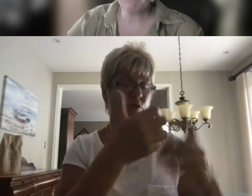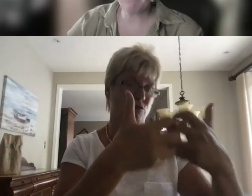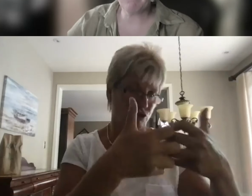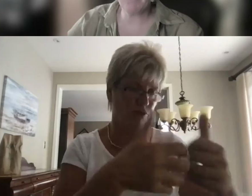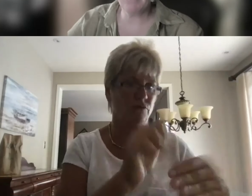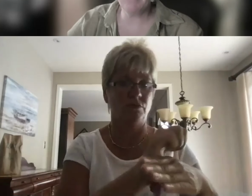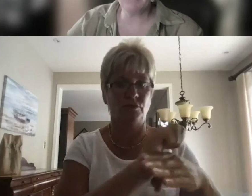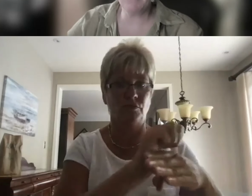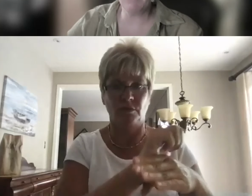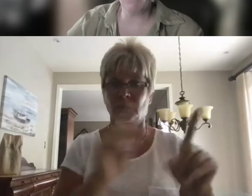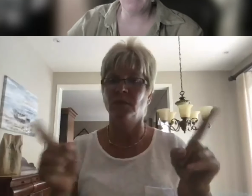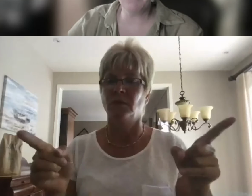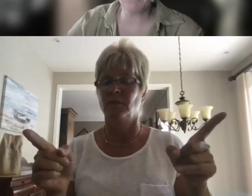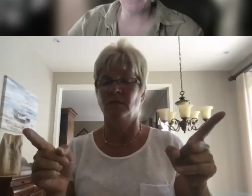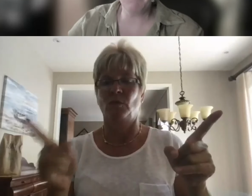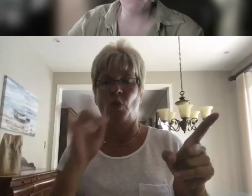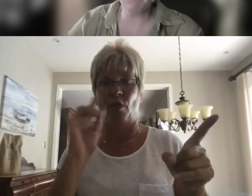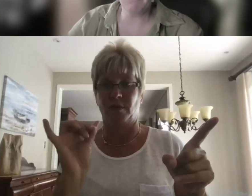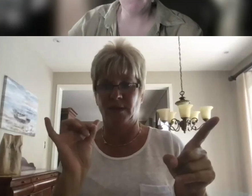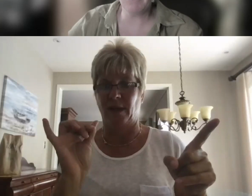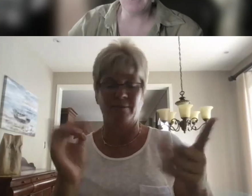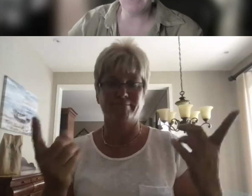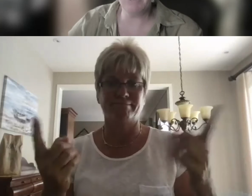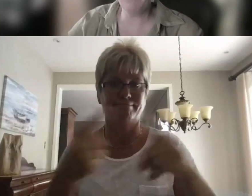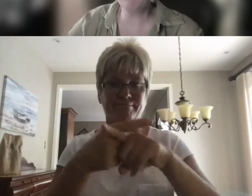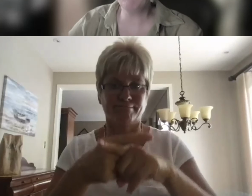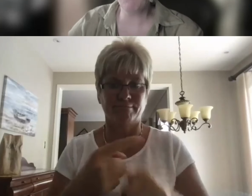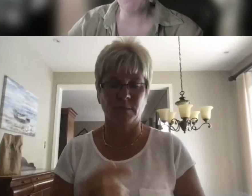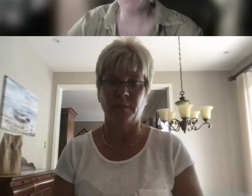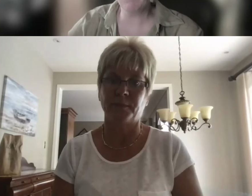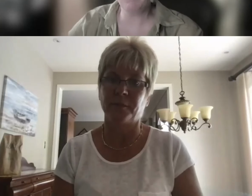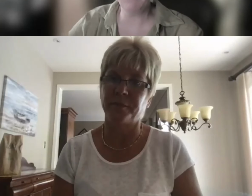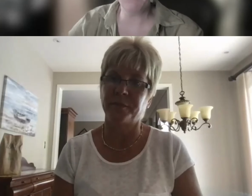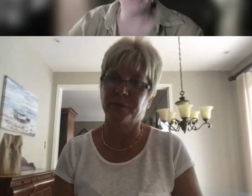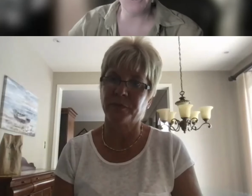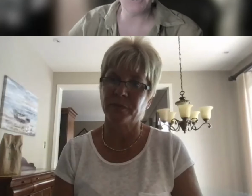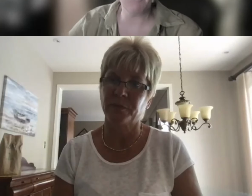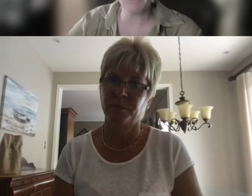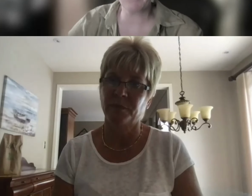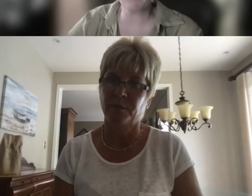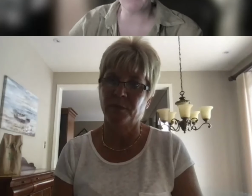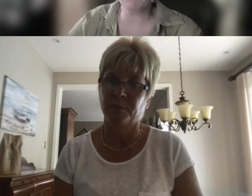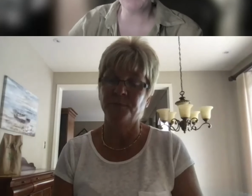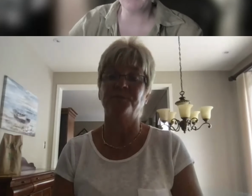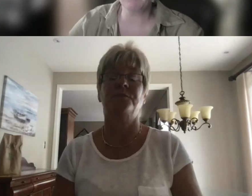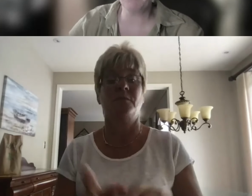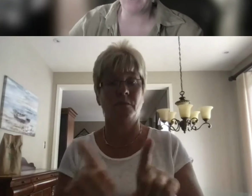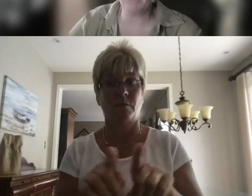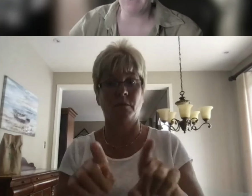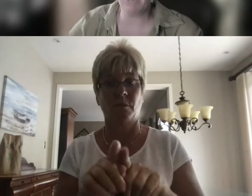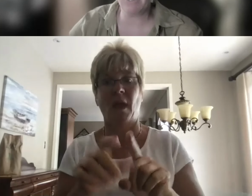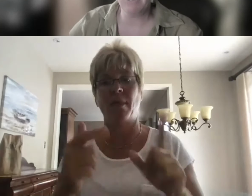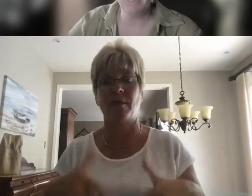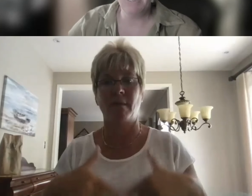There are some even more life-changing risks associated with AI